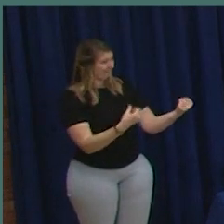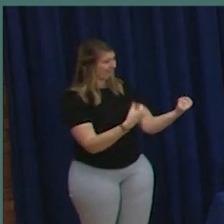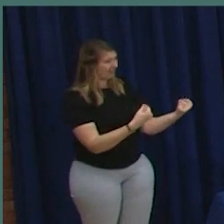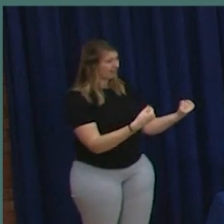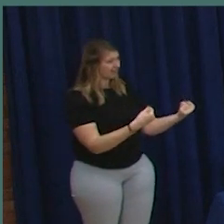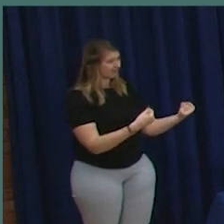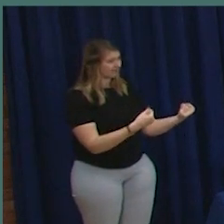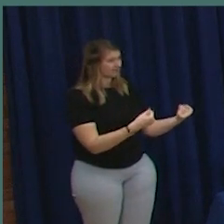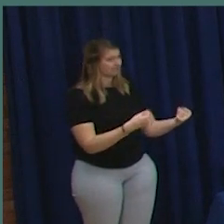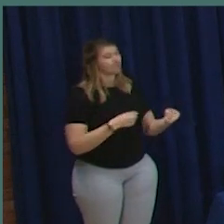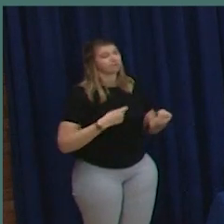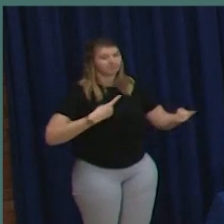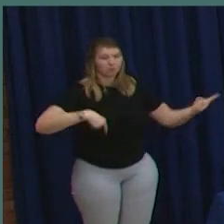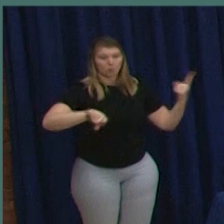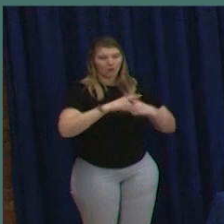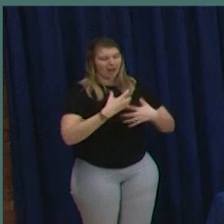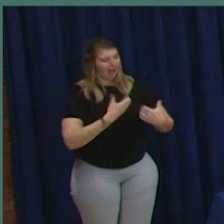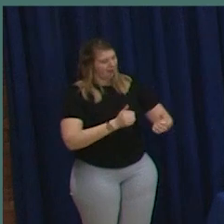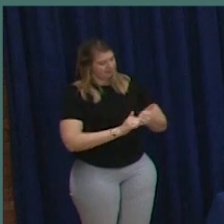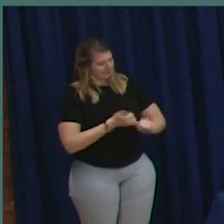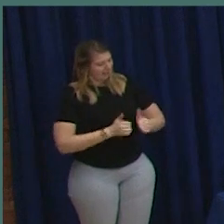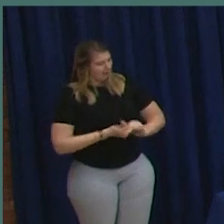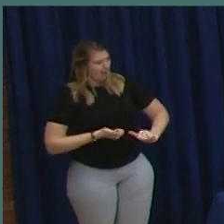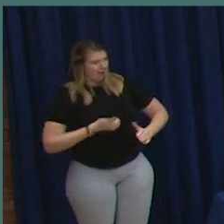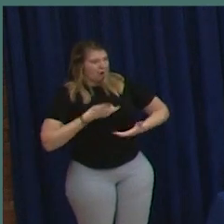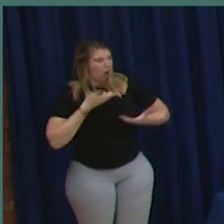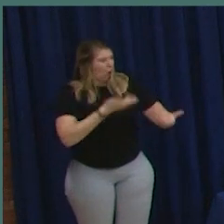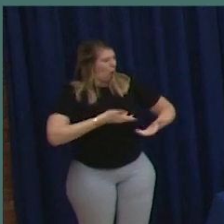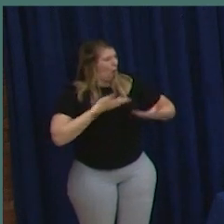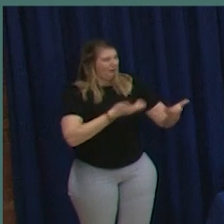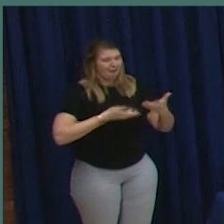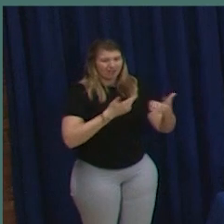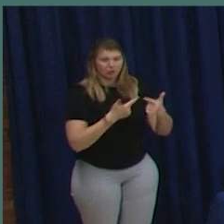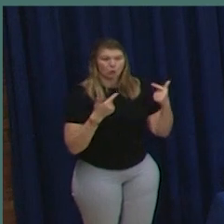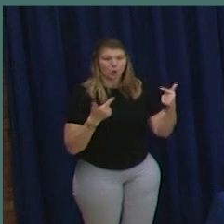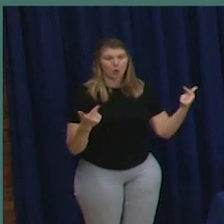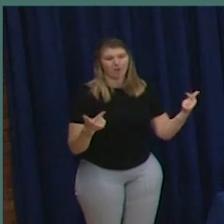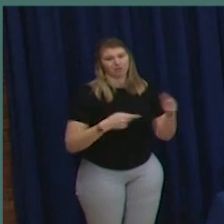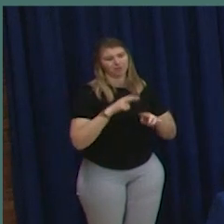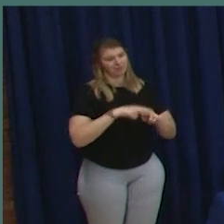and that we have so much to offer if people would just stop expecting, you should know this one,